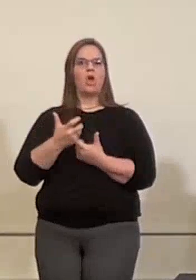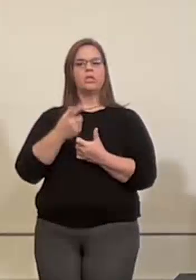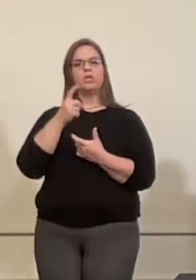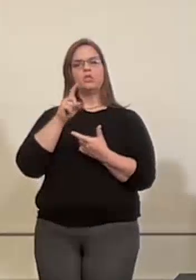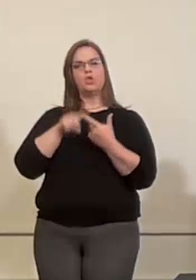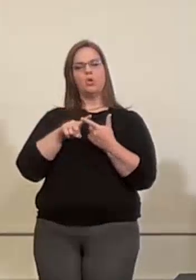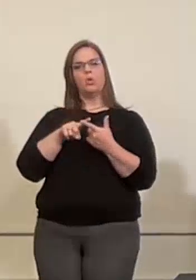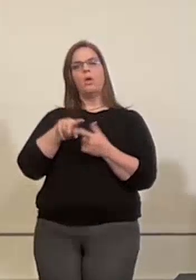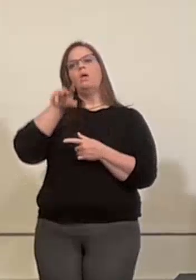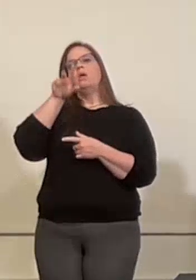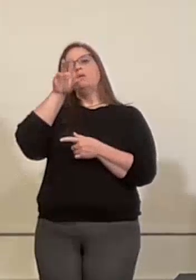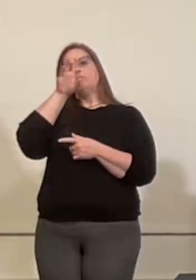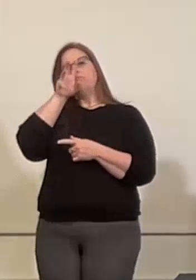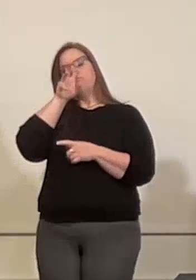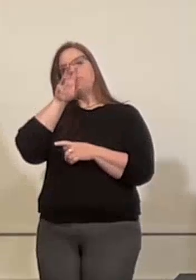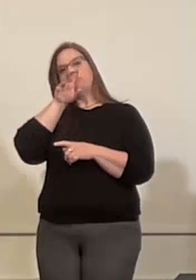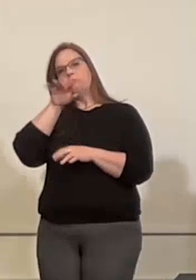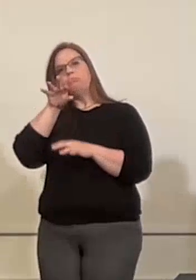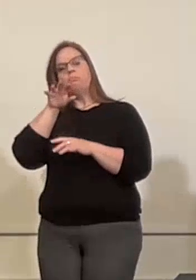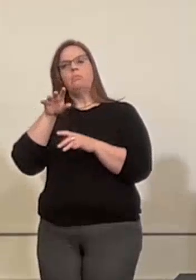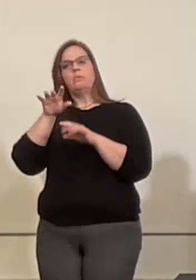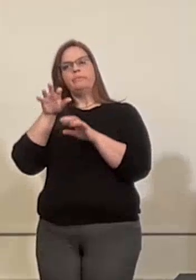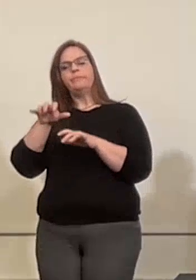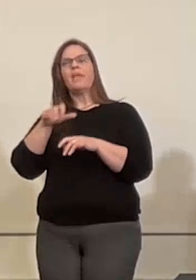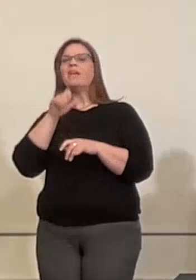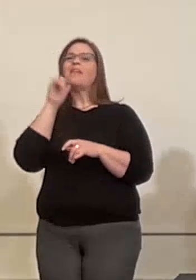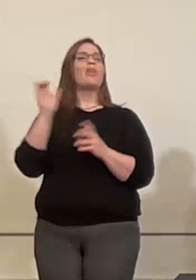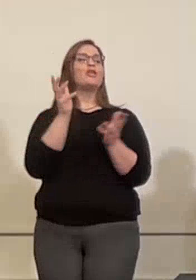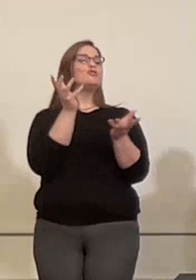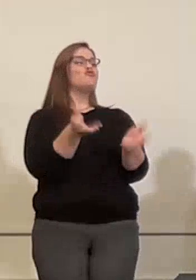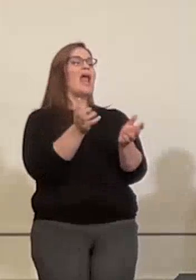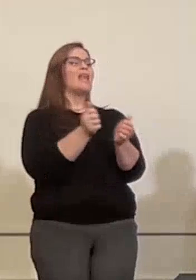It's not like you're talking with your friends, You're over pronunciating.